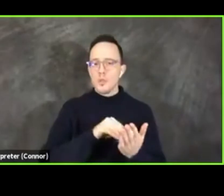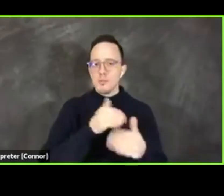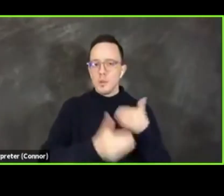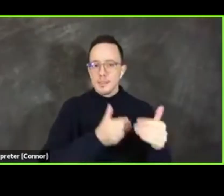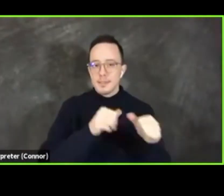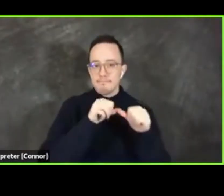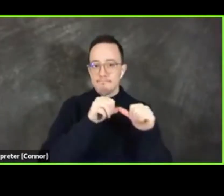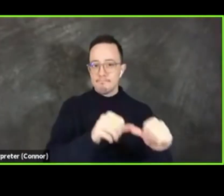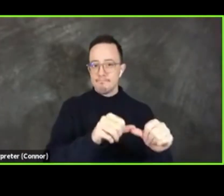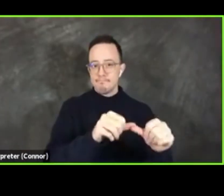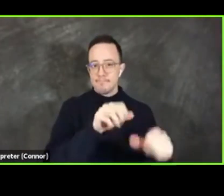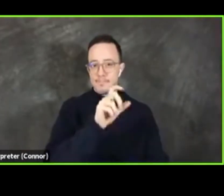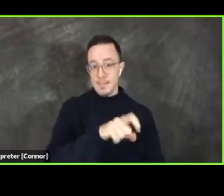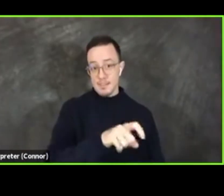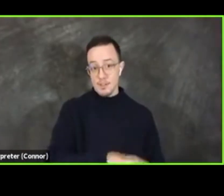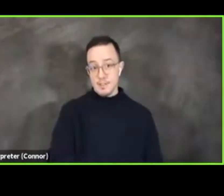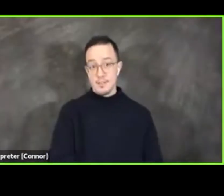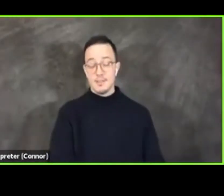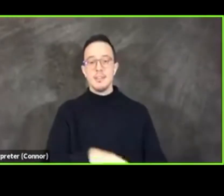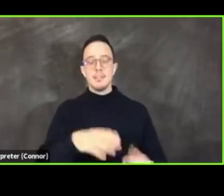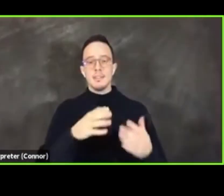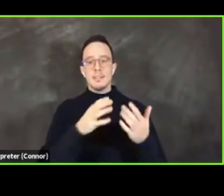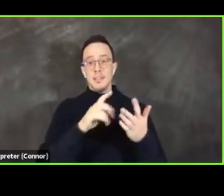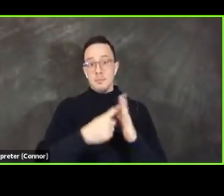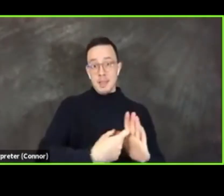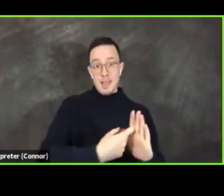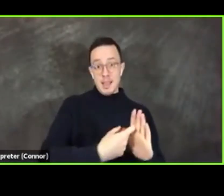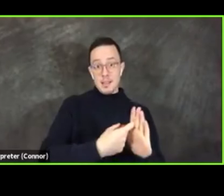BEGIN OR END WITH THIS MOMENT THAT WE'RE SHARING. MOREOVER, THIS MOMENT IS